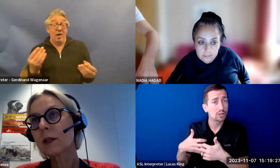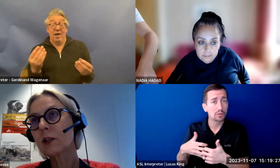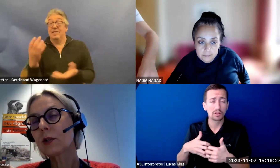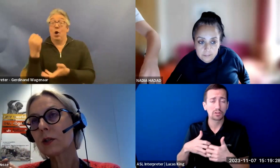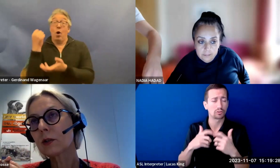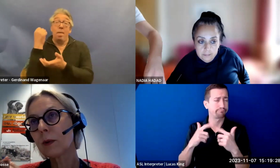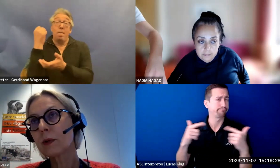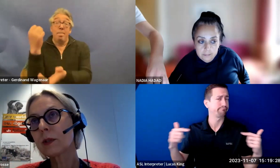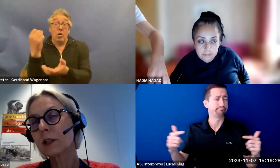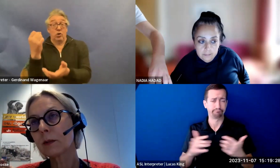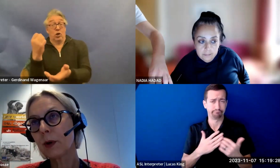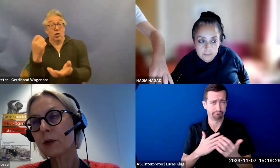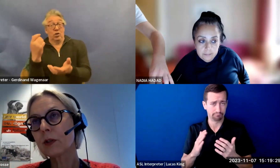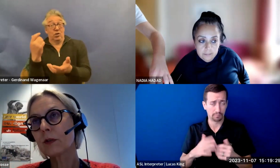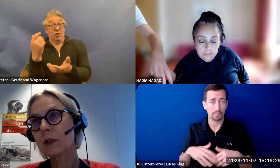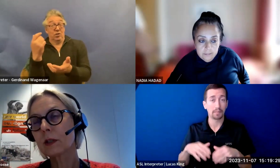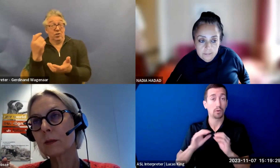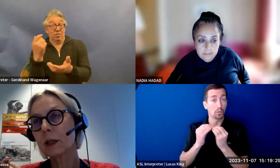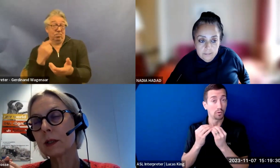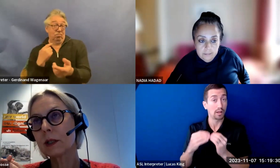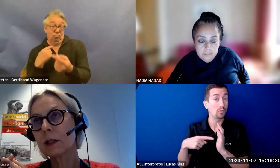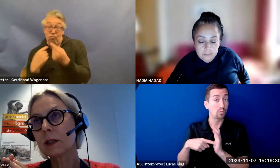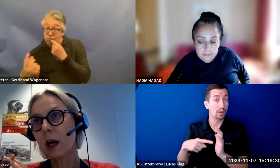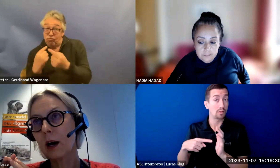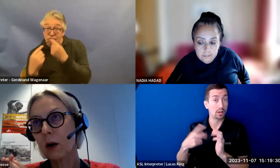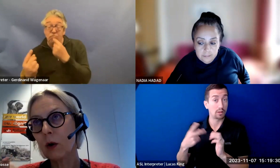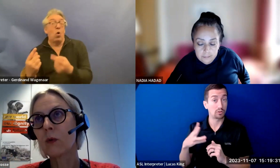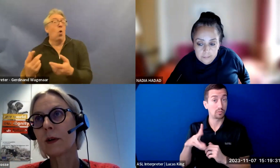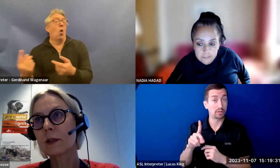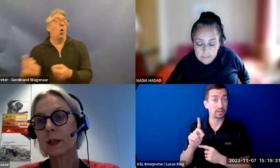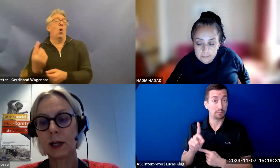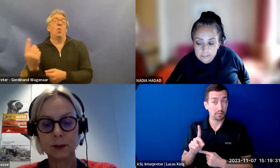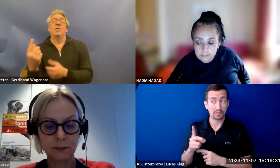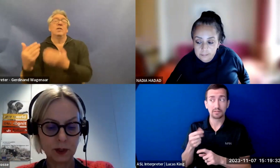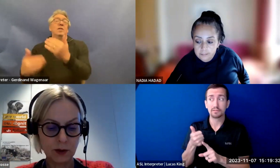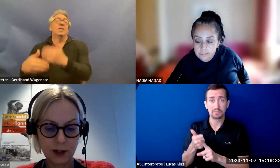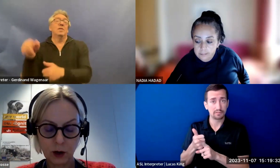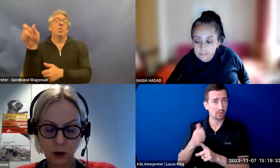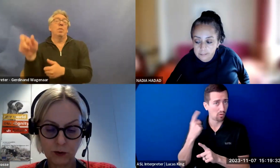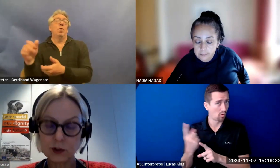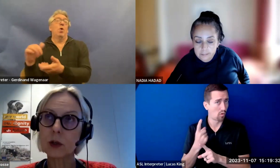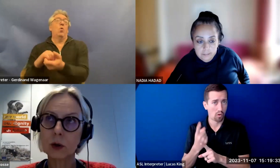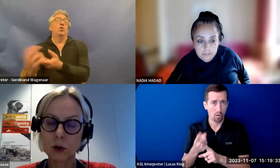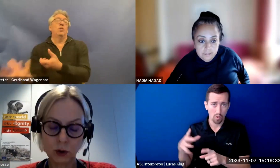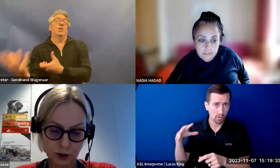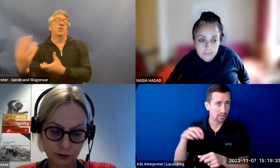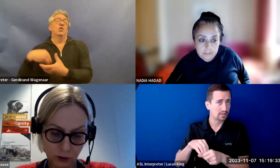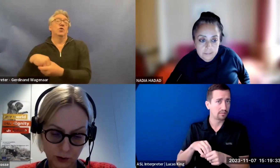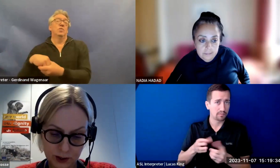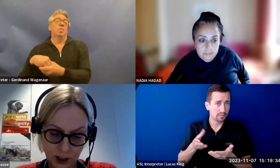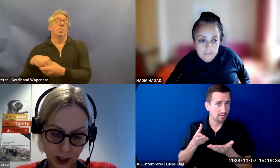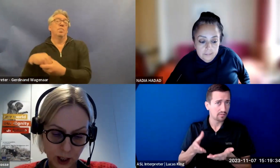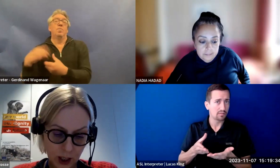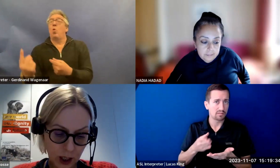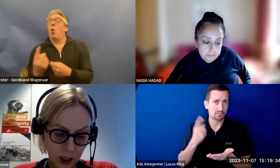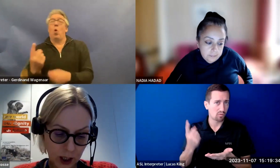Organizations representing Persons with Disabilities are always there and they are always heard, of course.